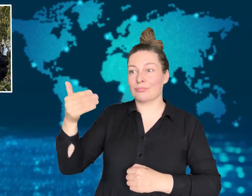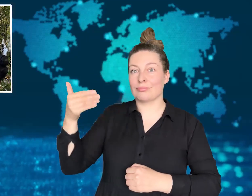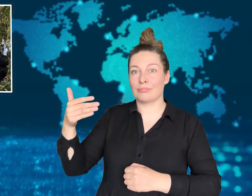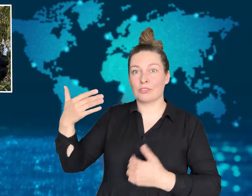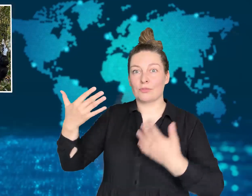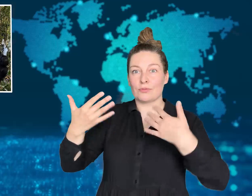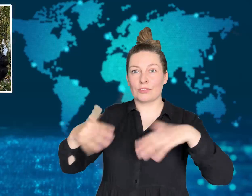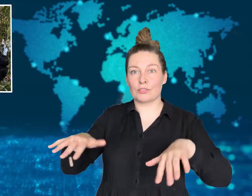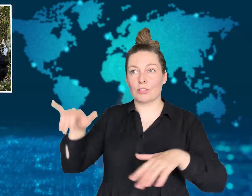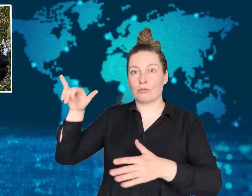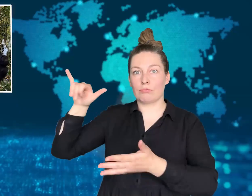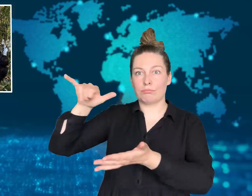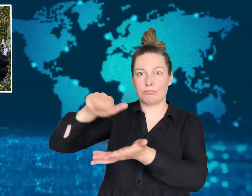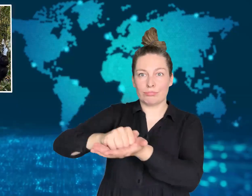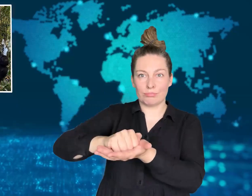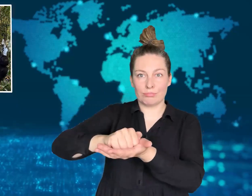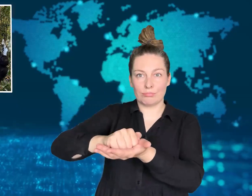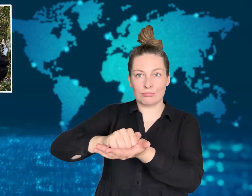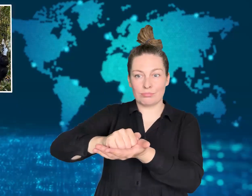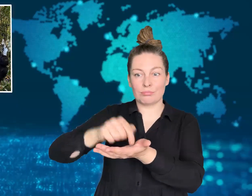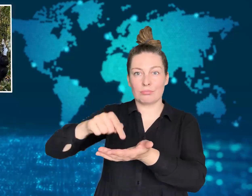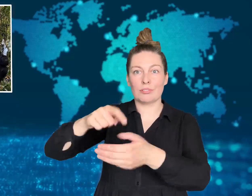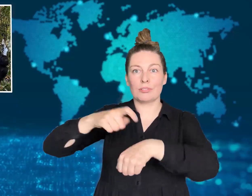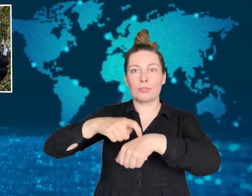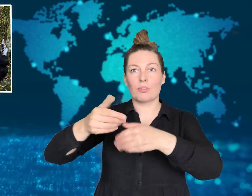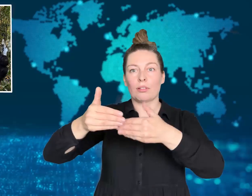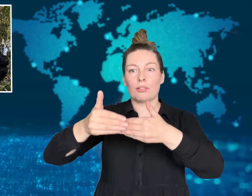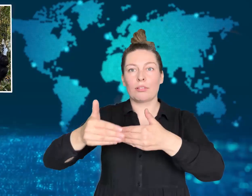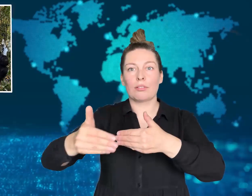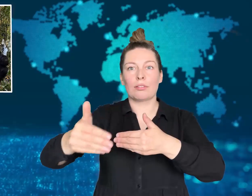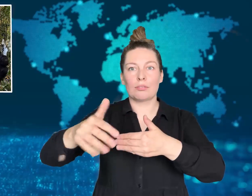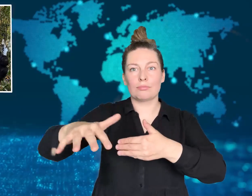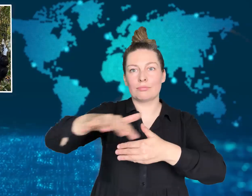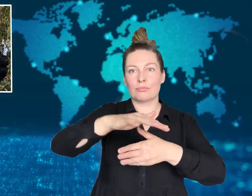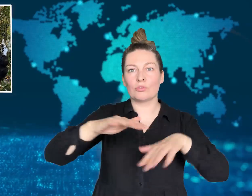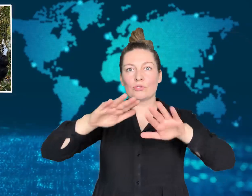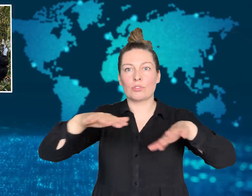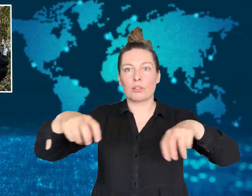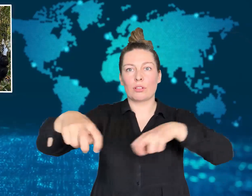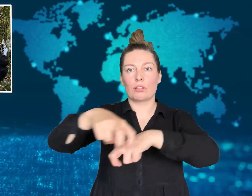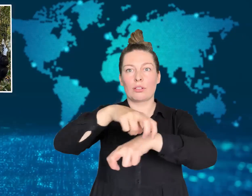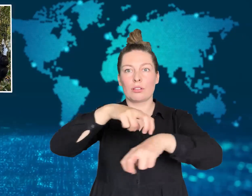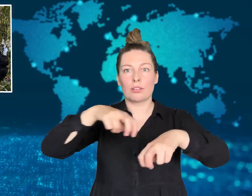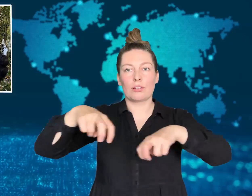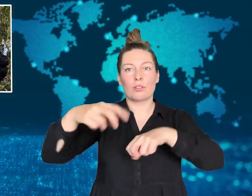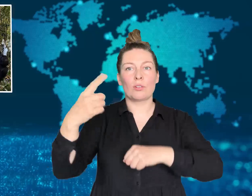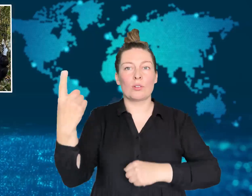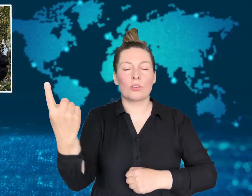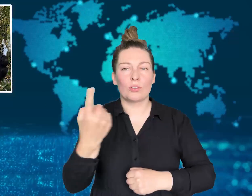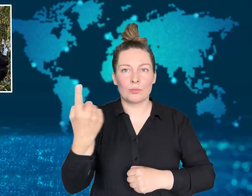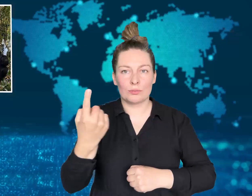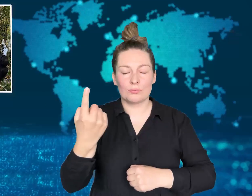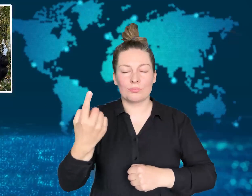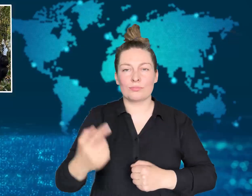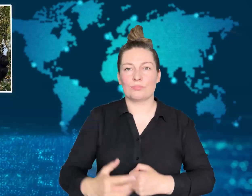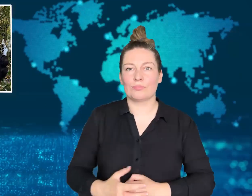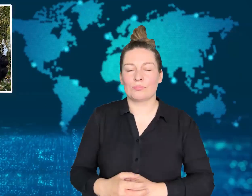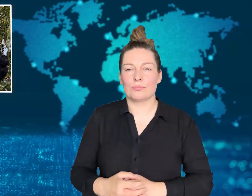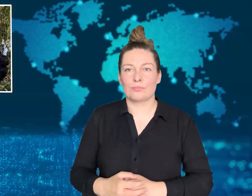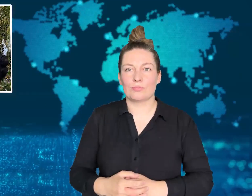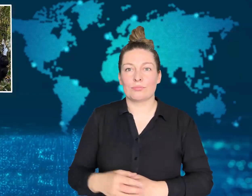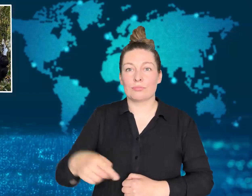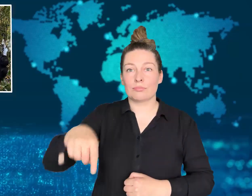The children are aged 13, 9, 4, and 11 months.